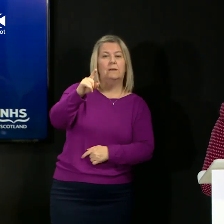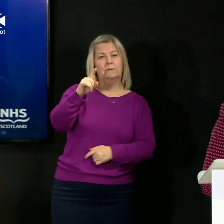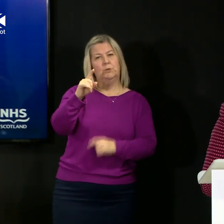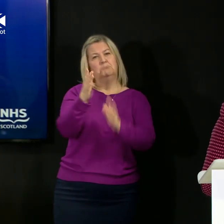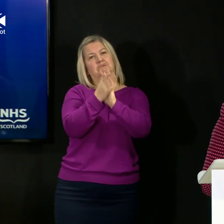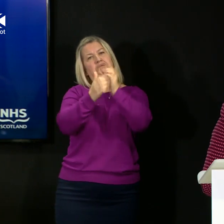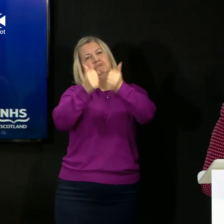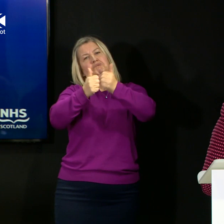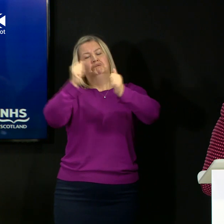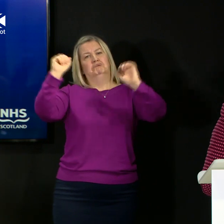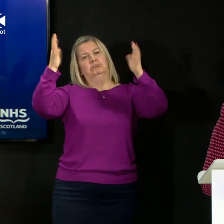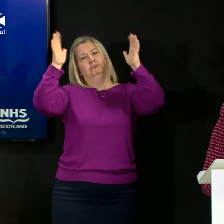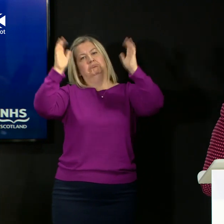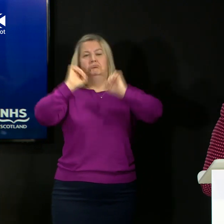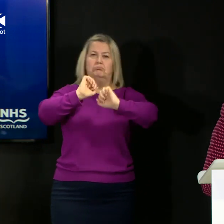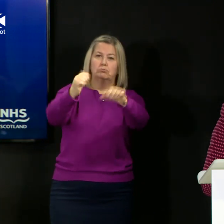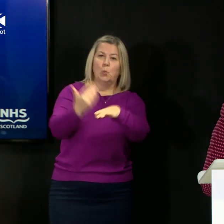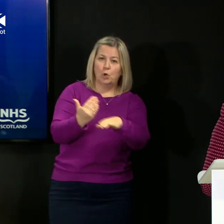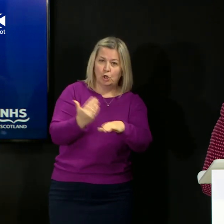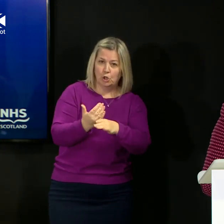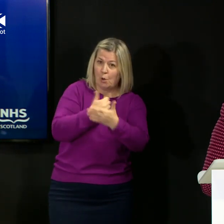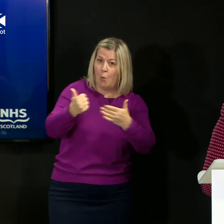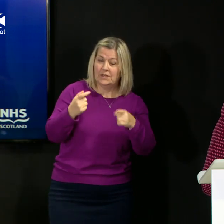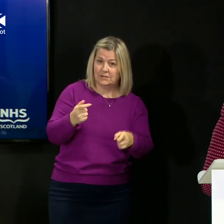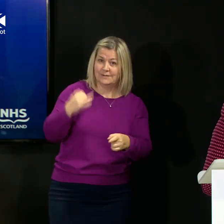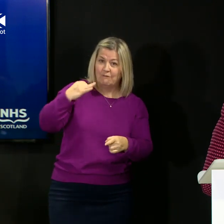work you are doing to keep us safe and well. That gesture of support is